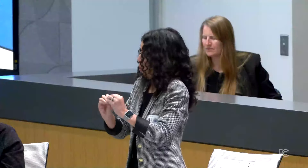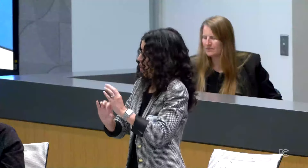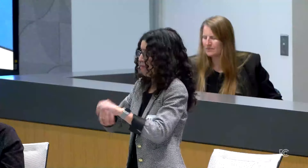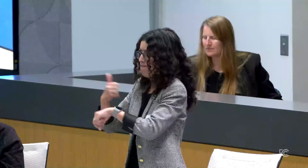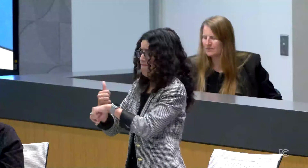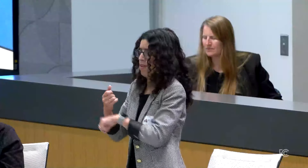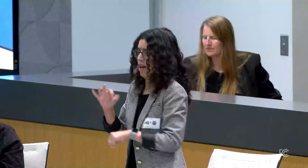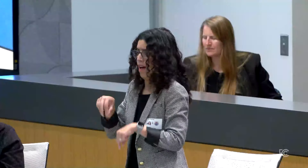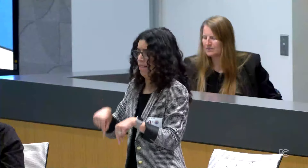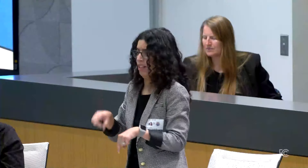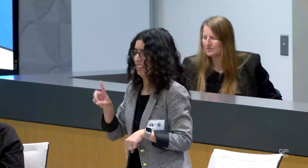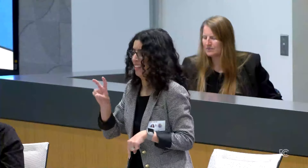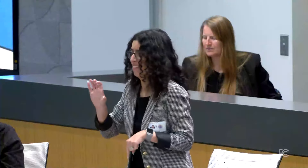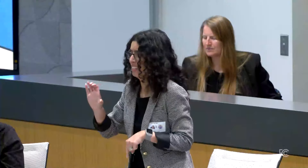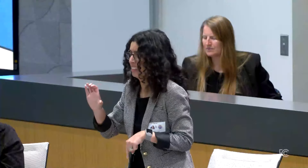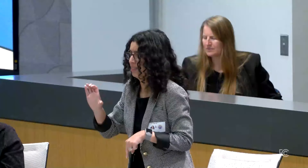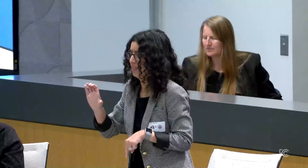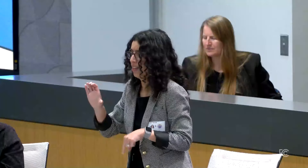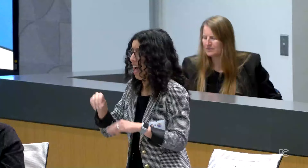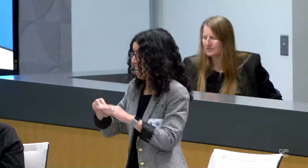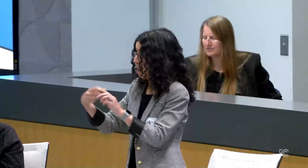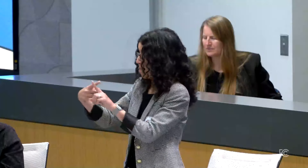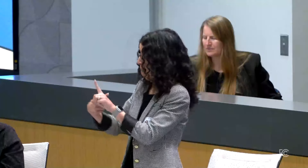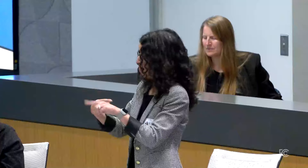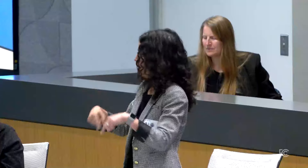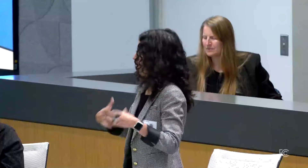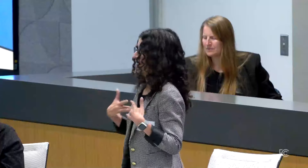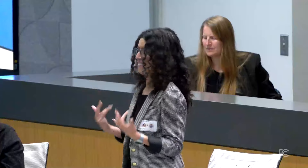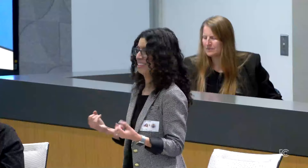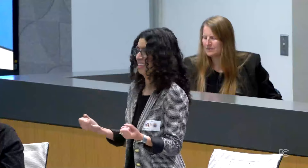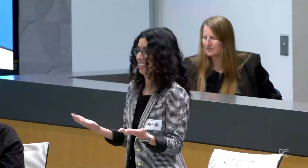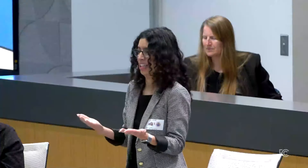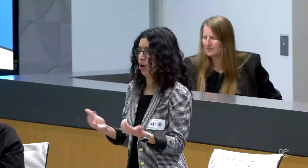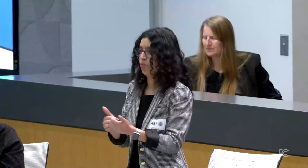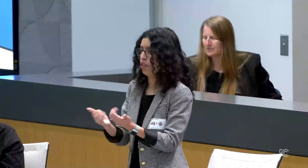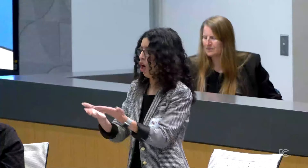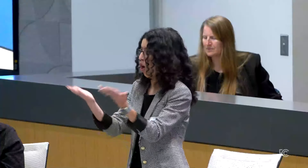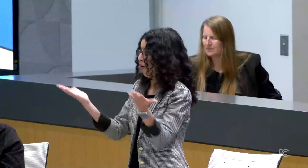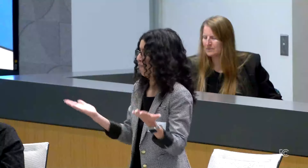WEEKS LATER. AND WE TALKED ABOUT IT BEING A GOOD IDEA TO HAVING THIS TYPE OF EVENT.